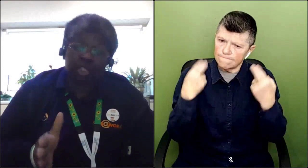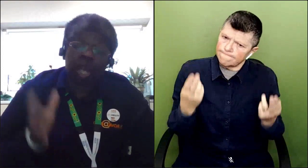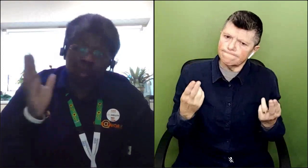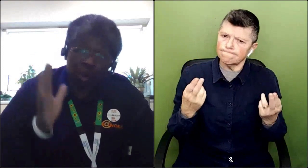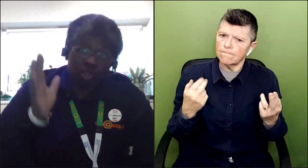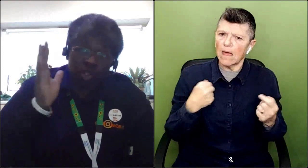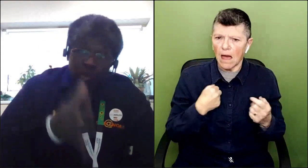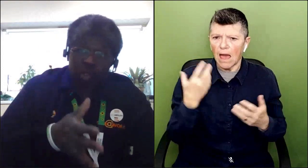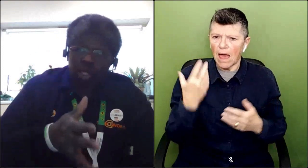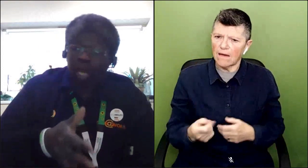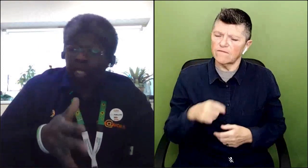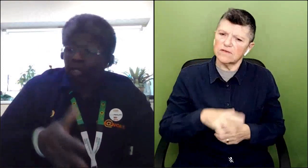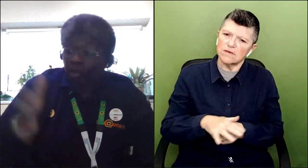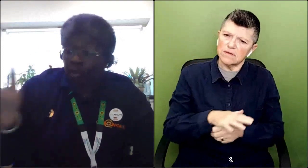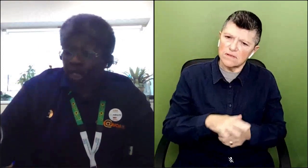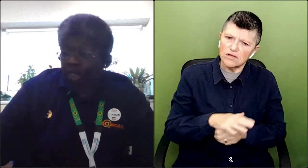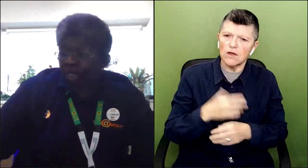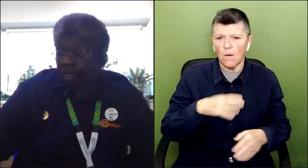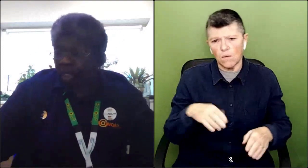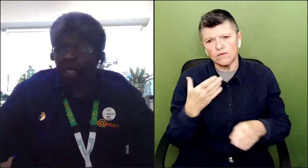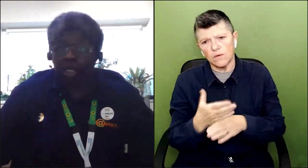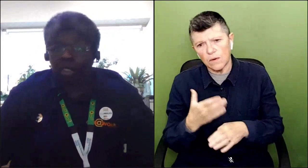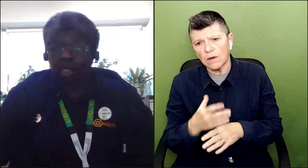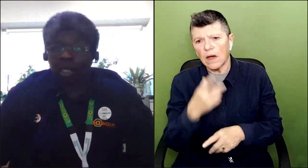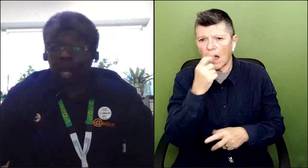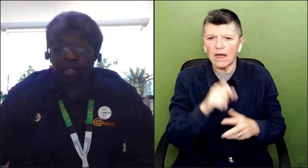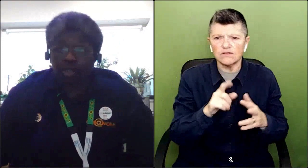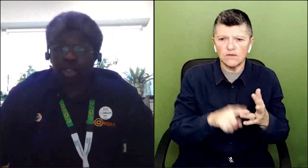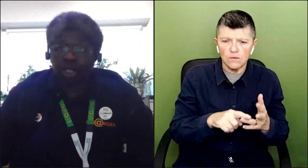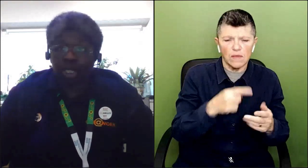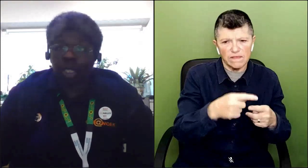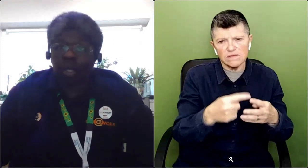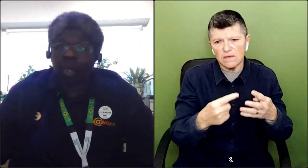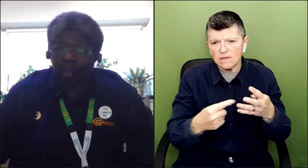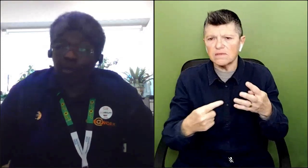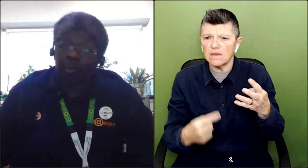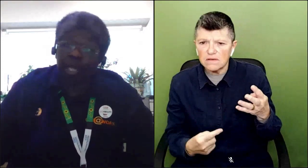I want to work. I can do this, this and this. I just need help.